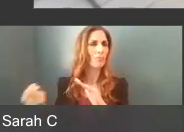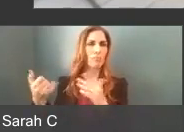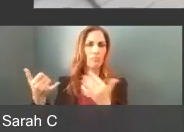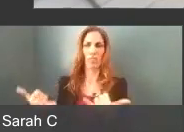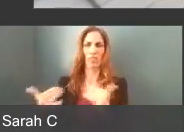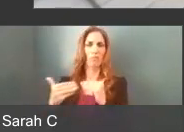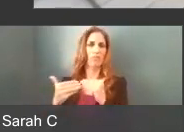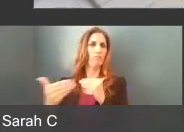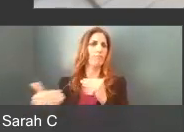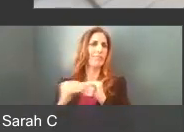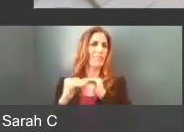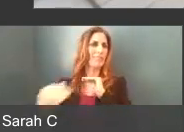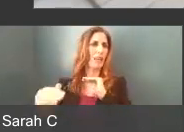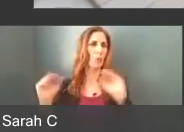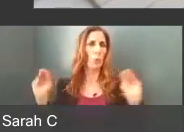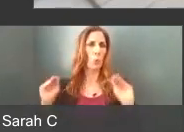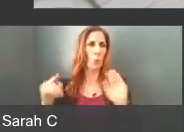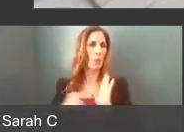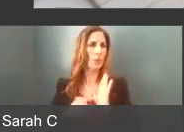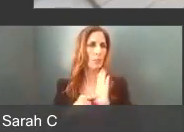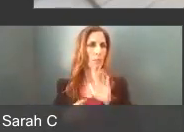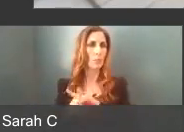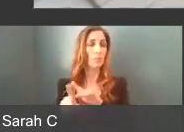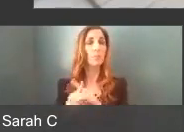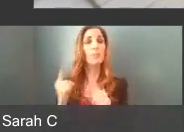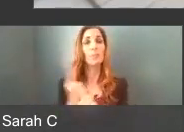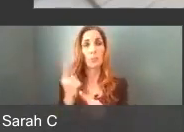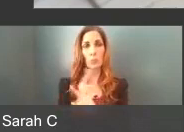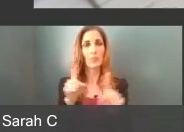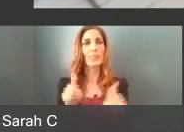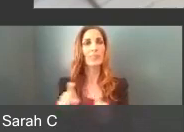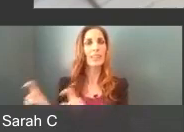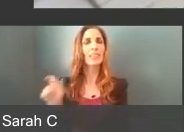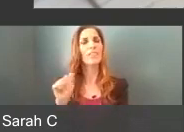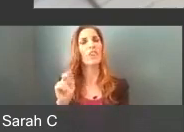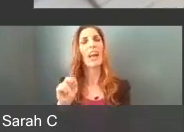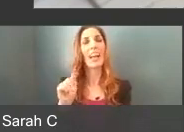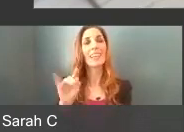Routine antigen testing continues for all of our Correctional Officers.